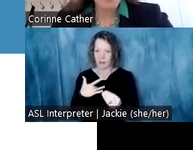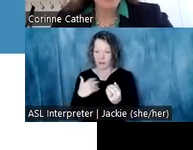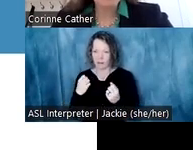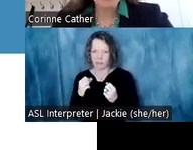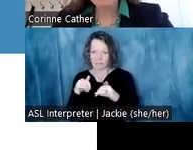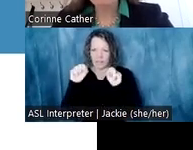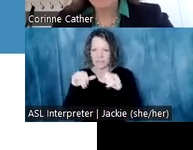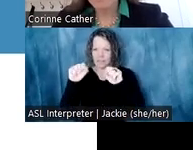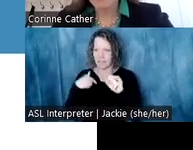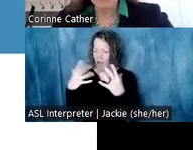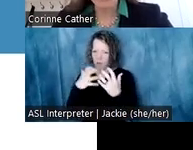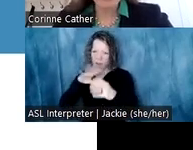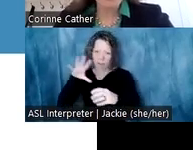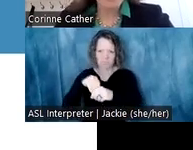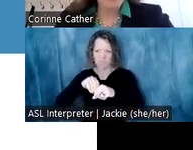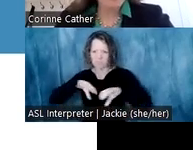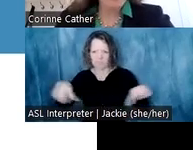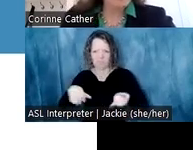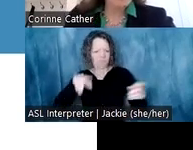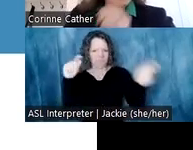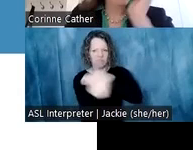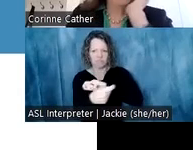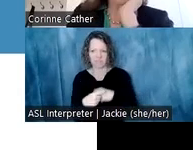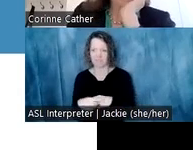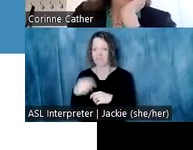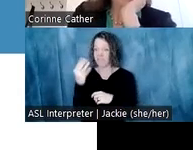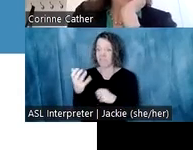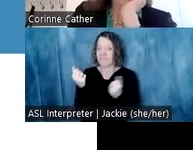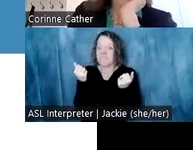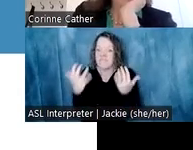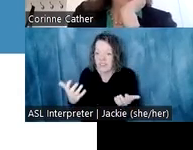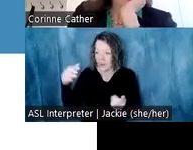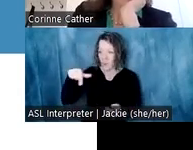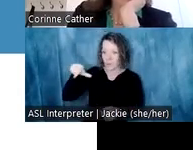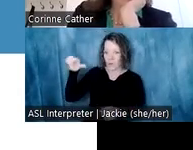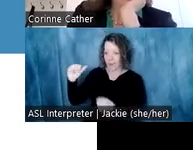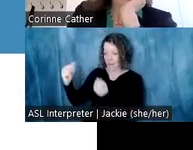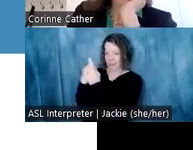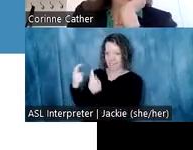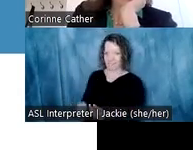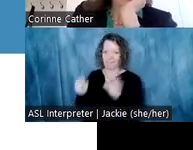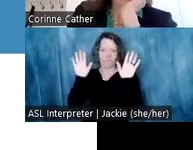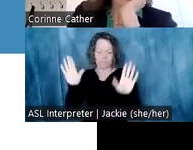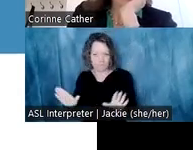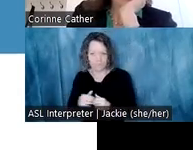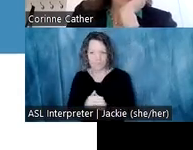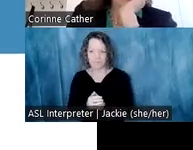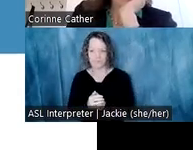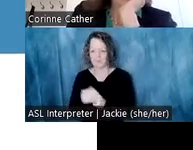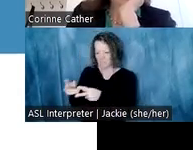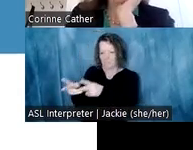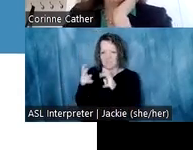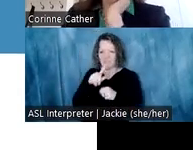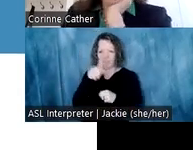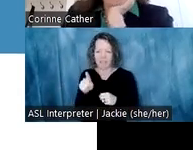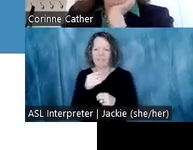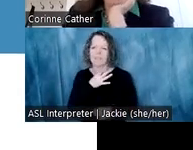So a lot of great questions have come in. Let me ask you this one. Is there research on the